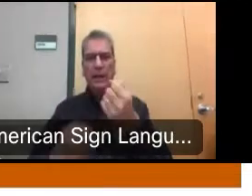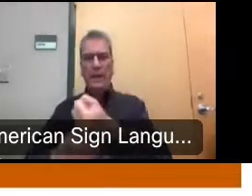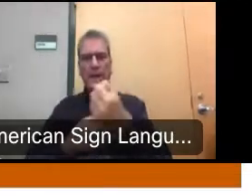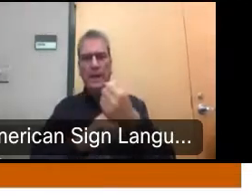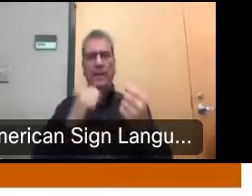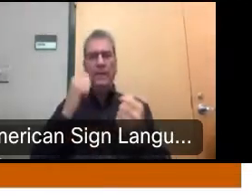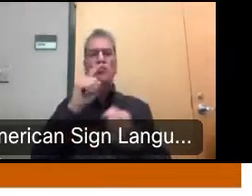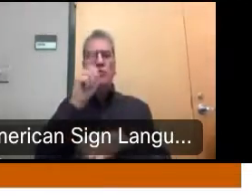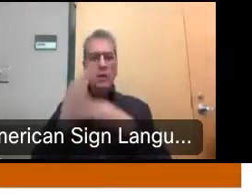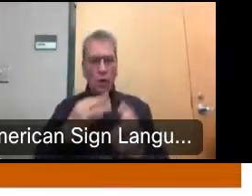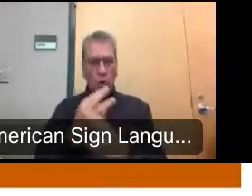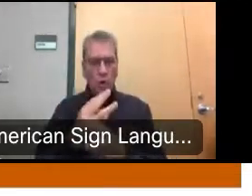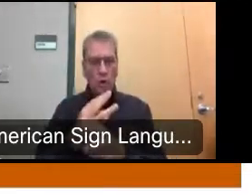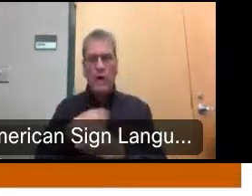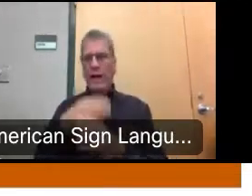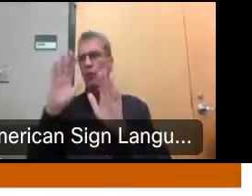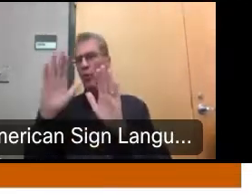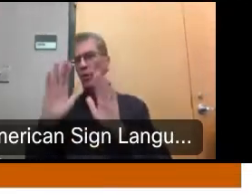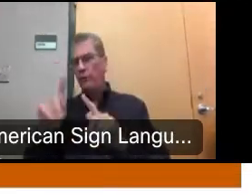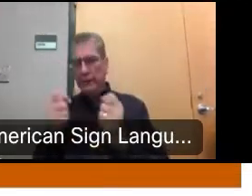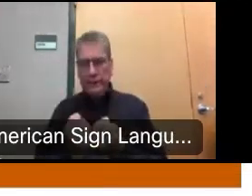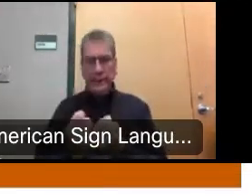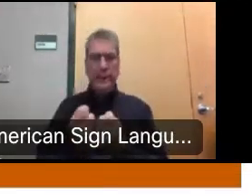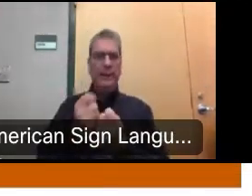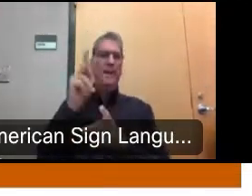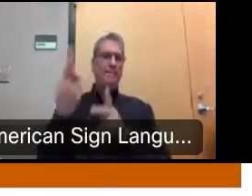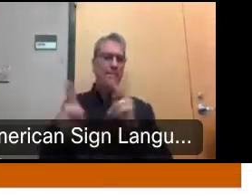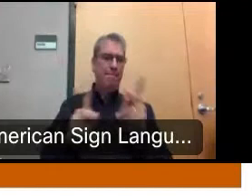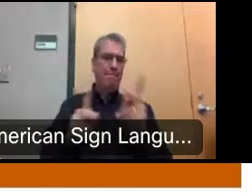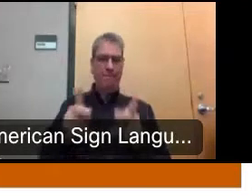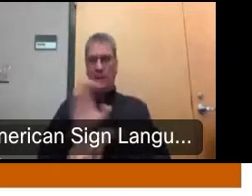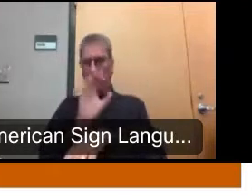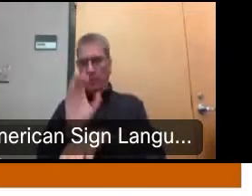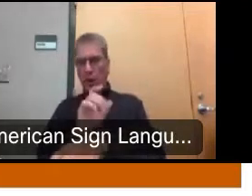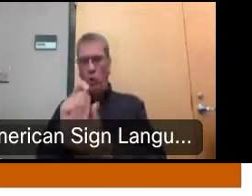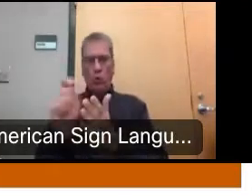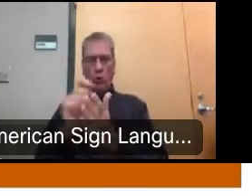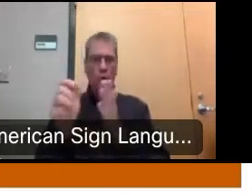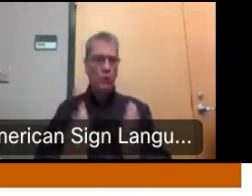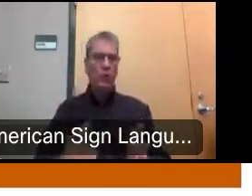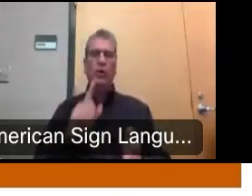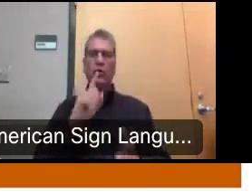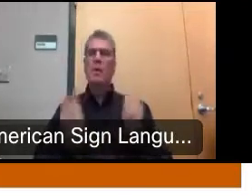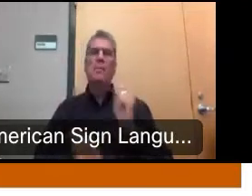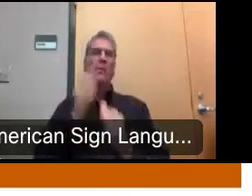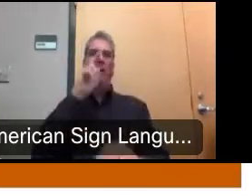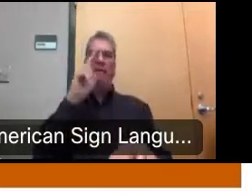team of designers and copywriters and kind of program people who don't make it happen and it's like, it's really the most fun. I've done my, like, most fun thing I've done in